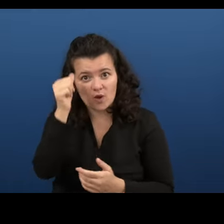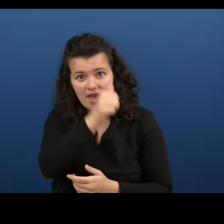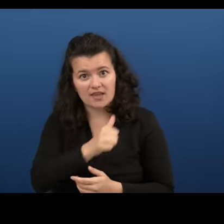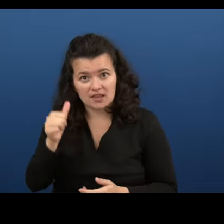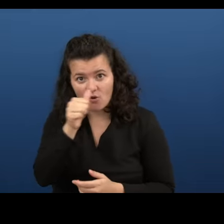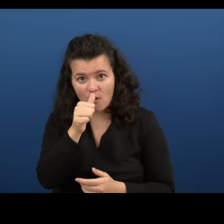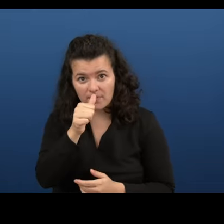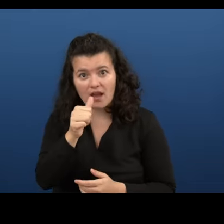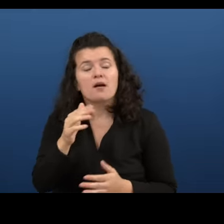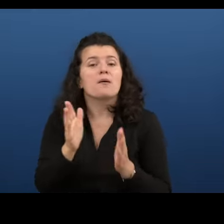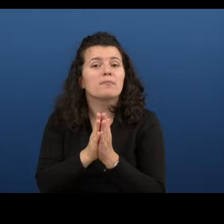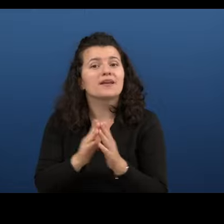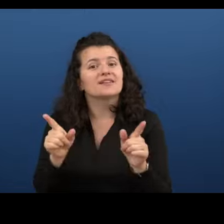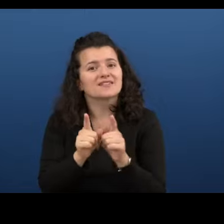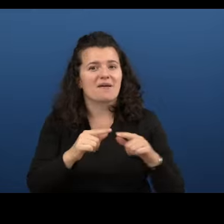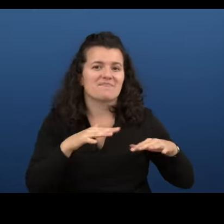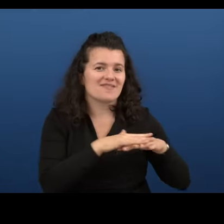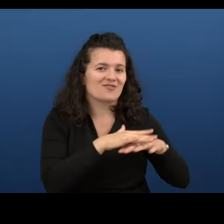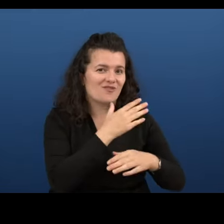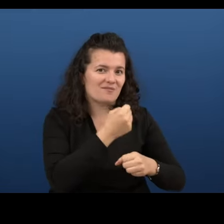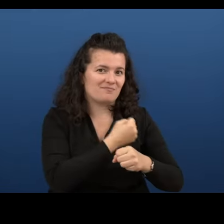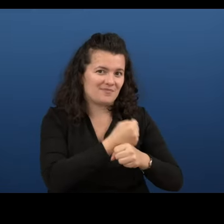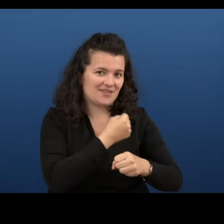and disability network. 12:30:41 It has over 60 companies currently